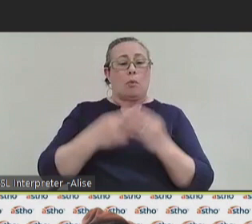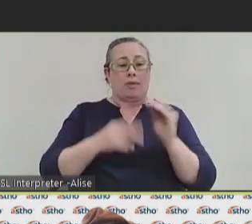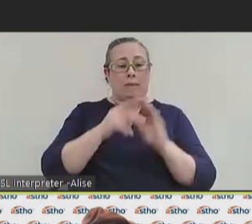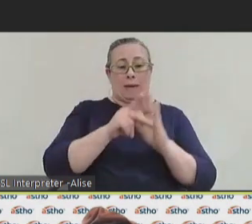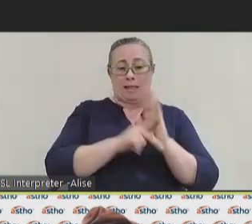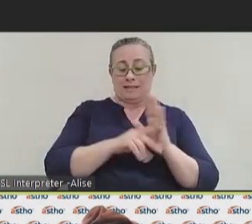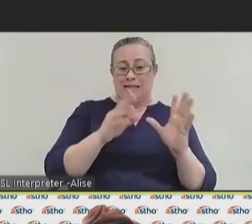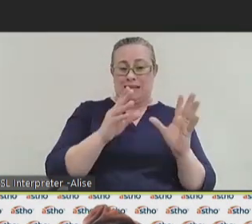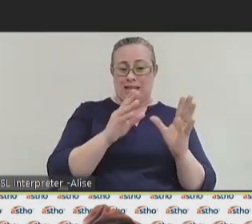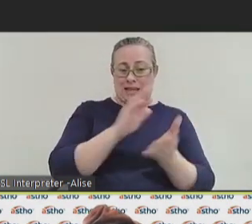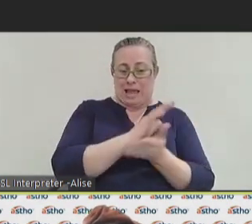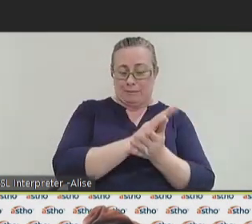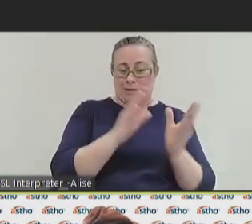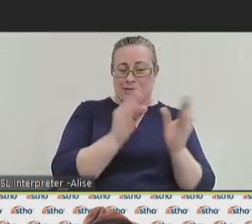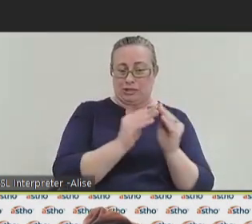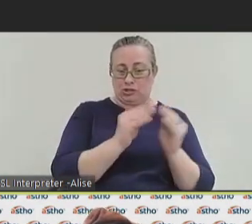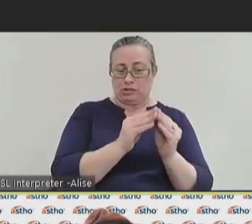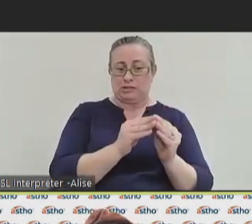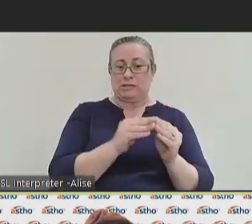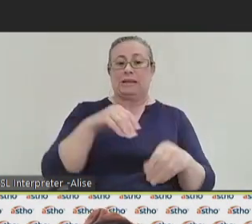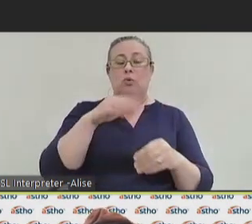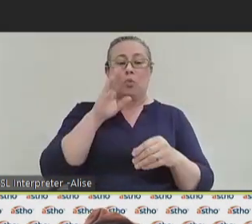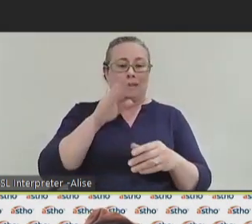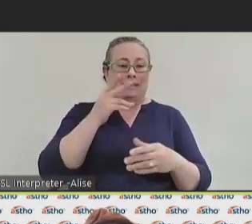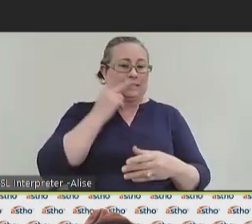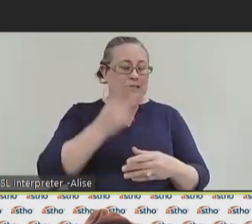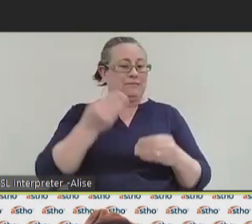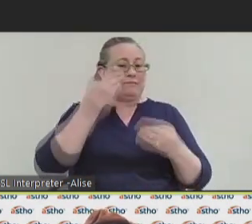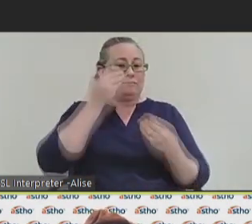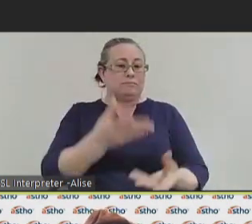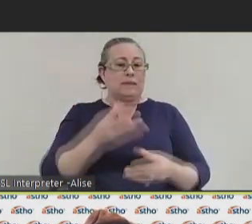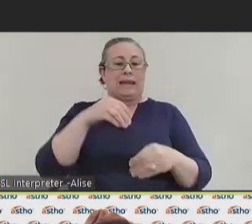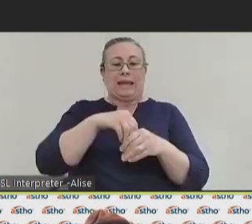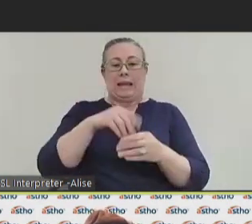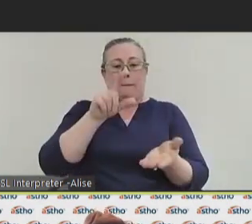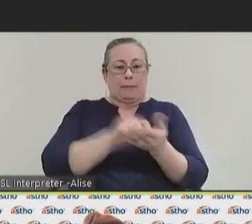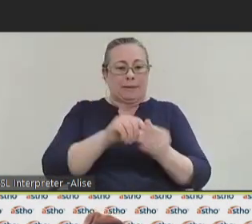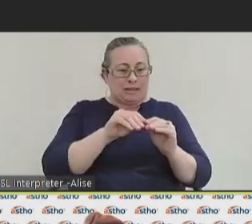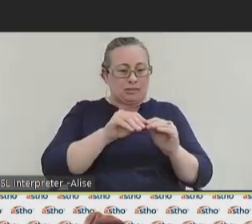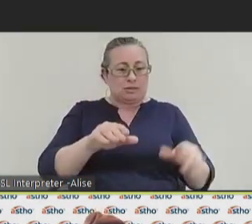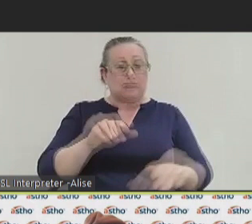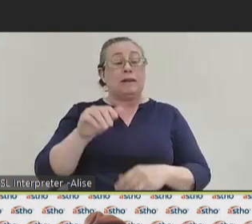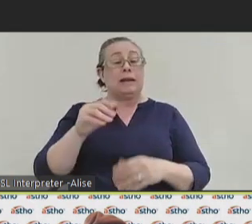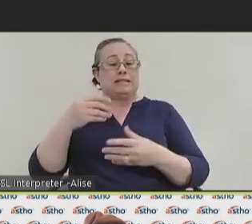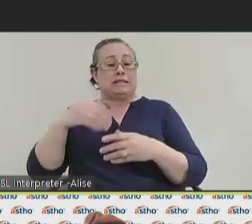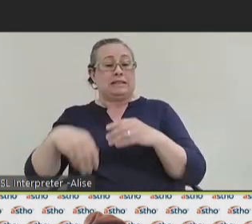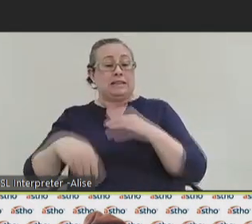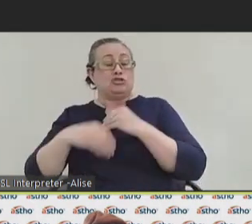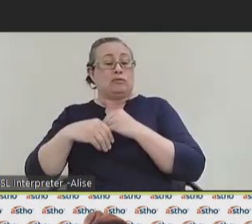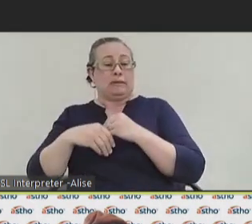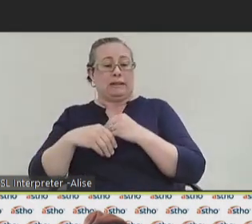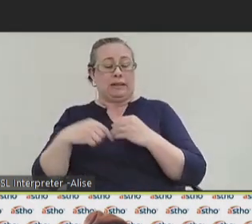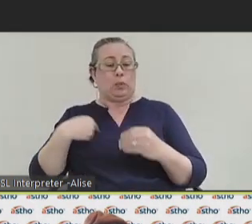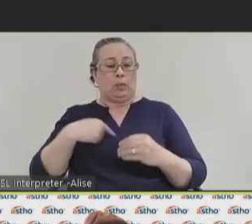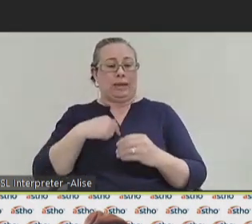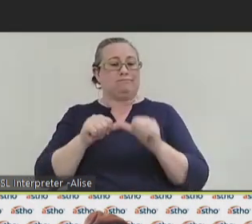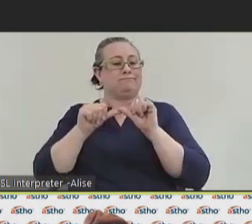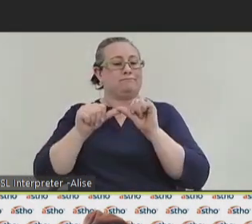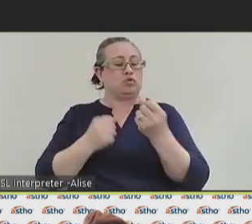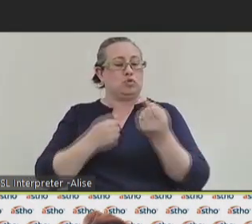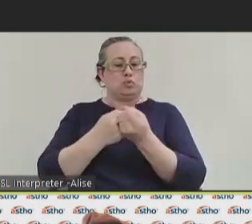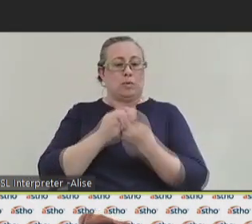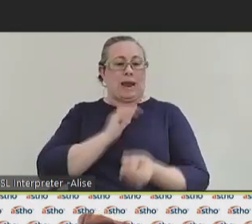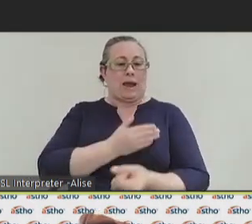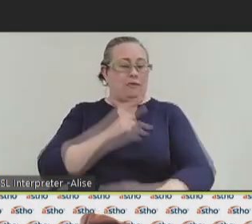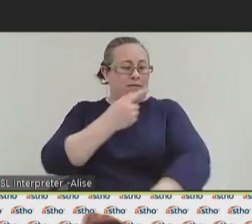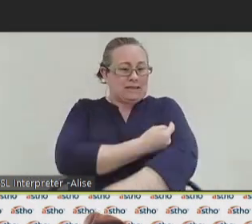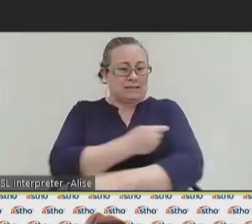publication soon. Additionally, ASTHO continues to support our vaccine resource development.